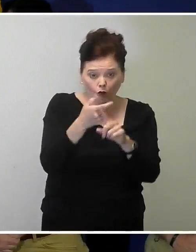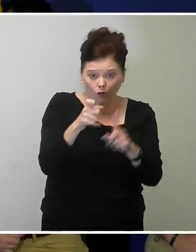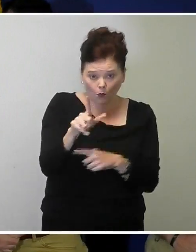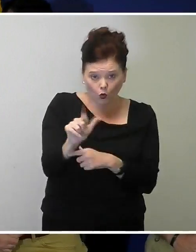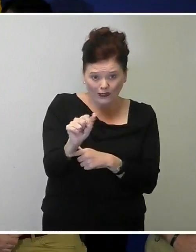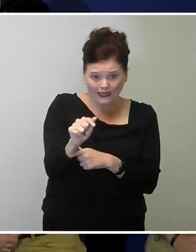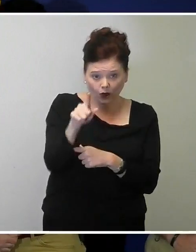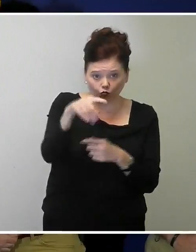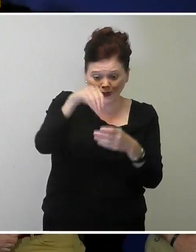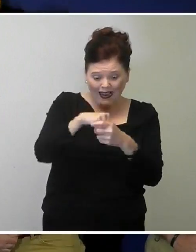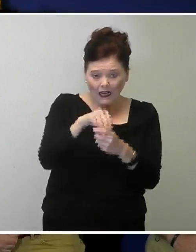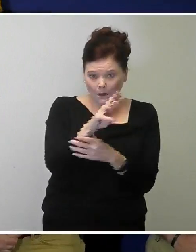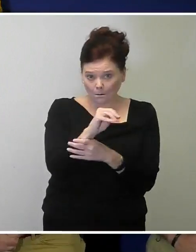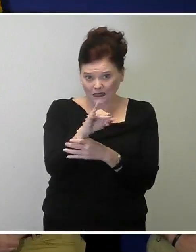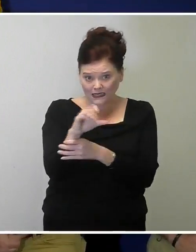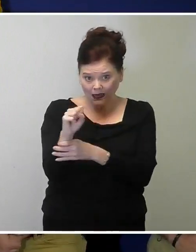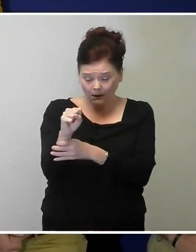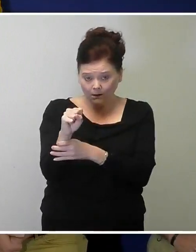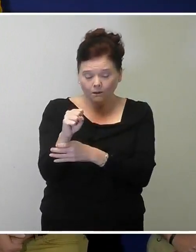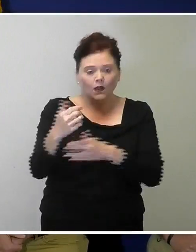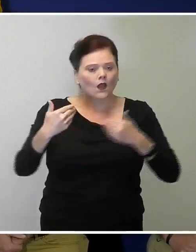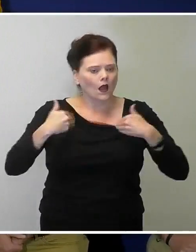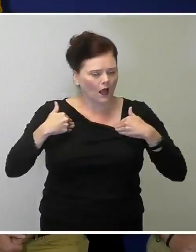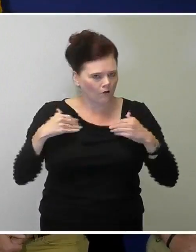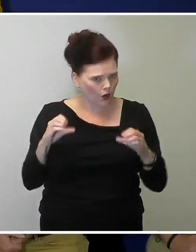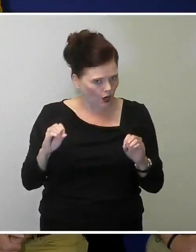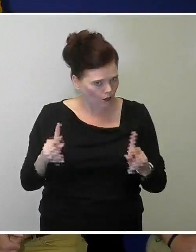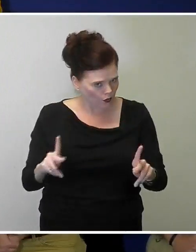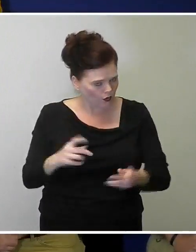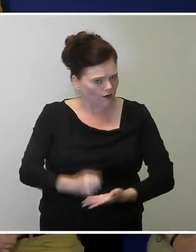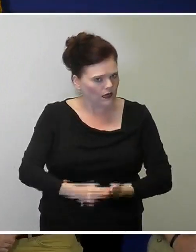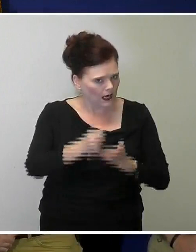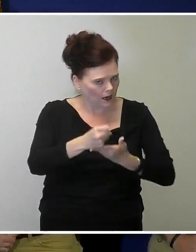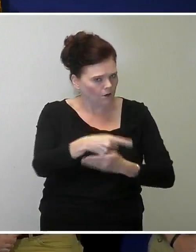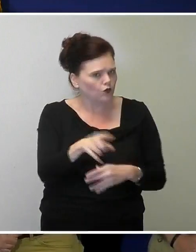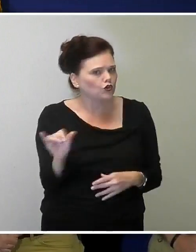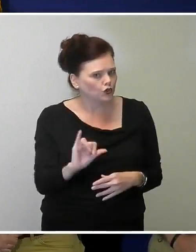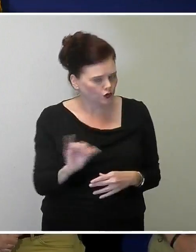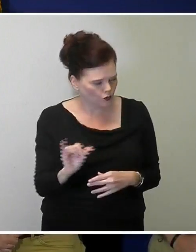INDIVIDUAL ASSISTANCE TEAM THAT WILL HELP YOU GET THOSE THOSE THINGS. IF YOU'RE FROM LOUISIANA AND IN